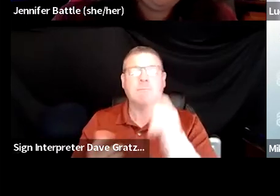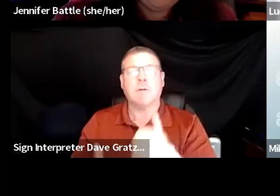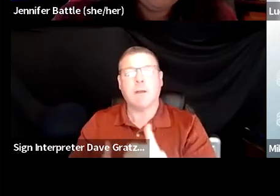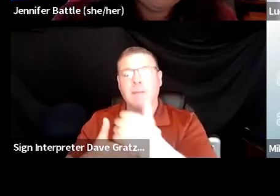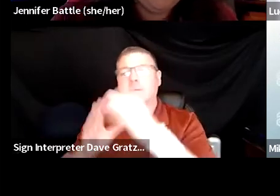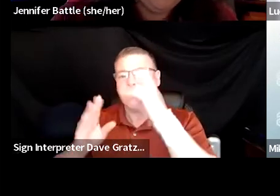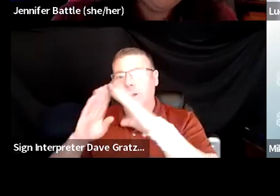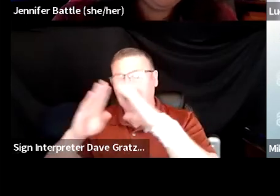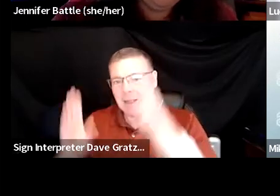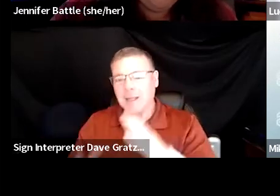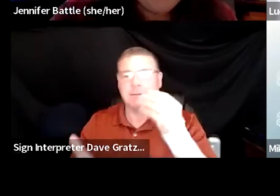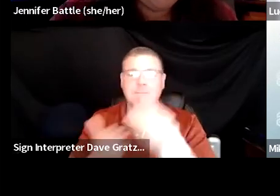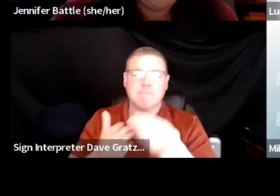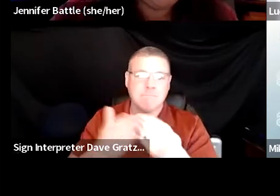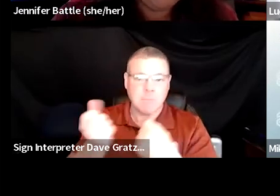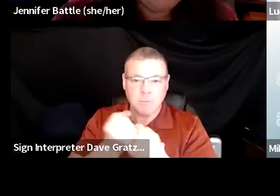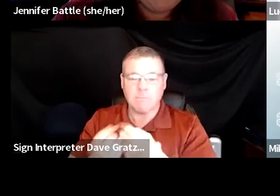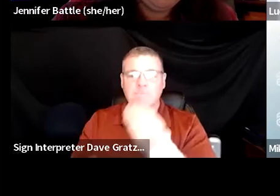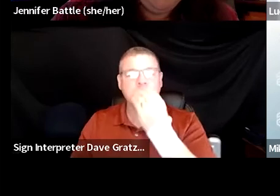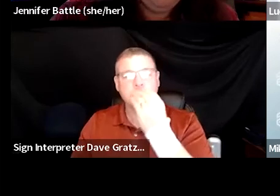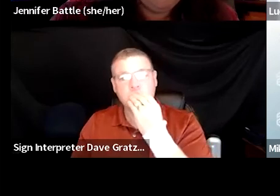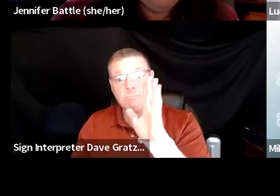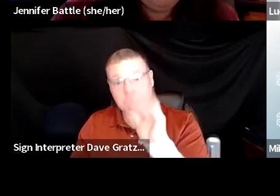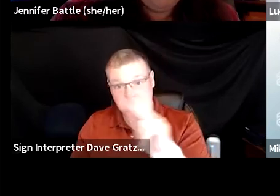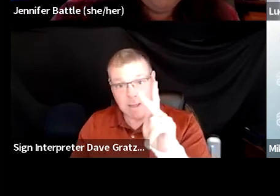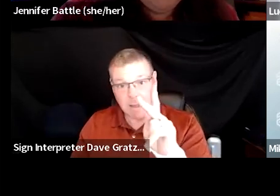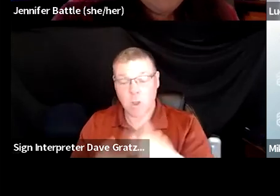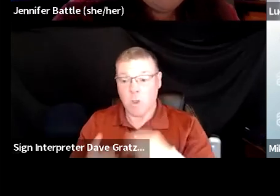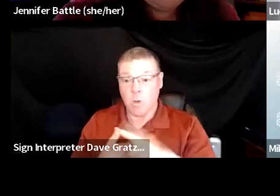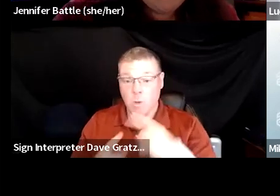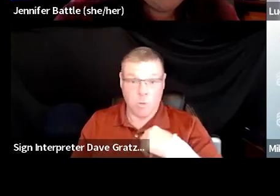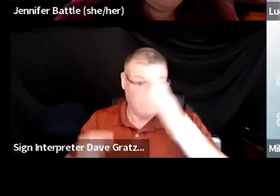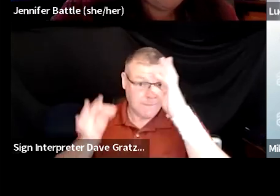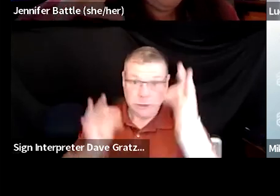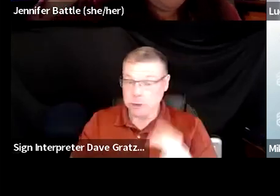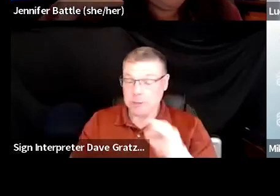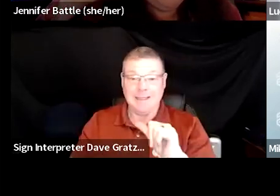or financial support, or food banks or things like that. Once we've determined that it's not a mental health,